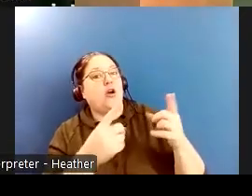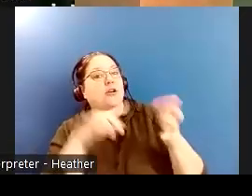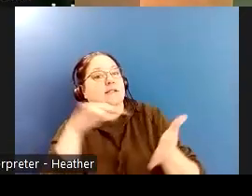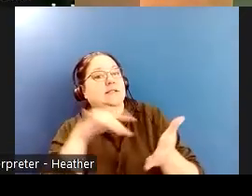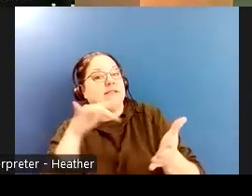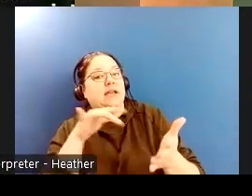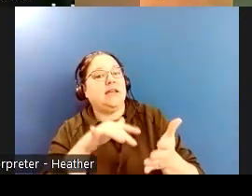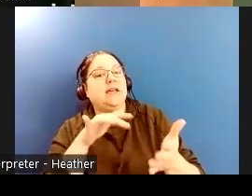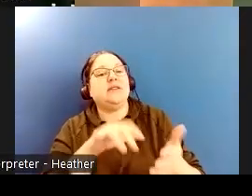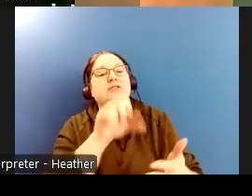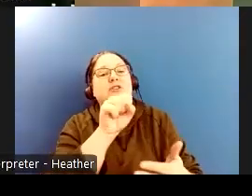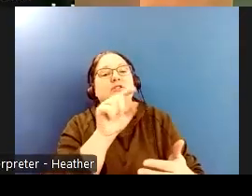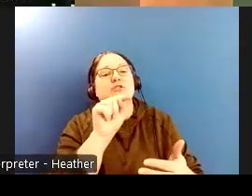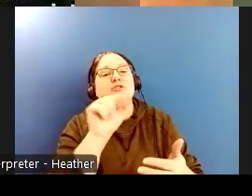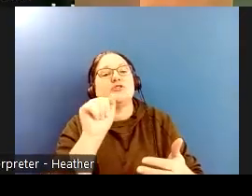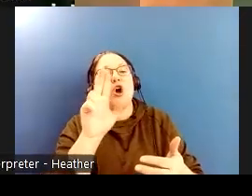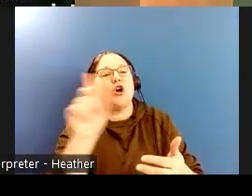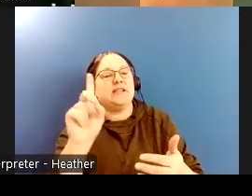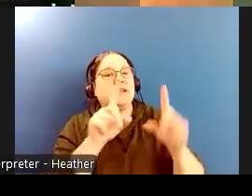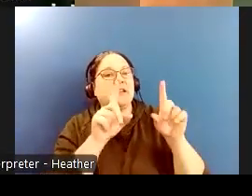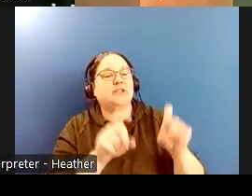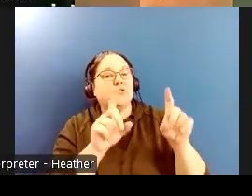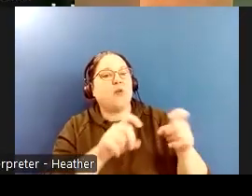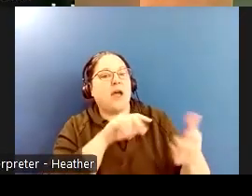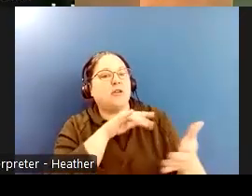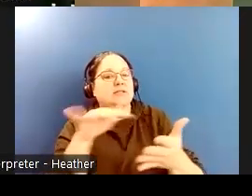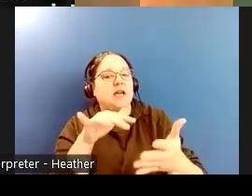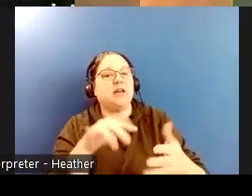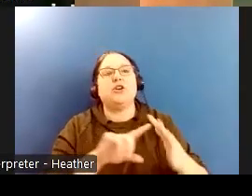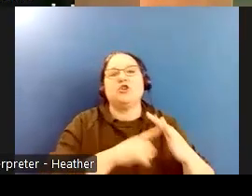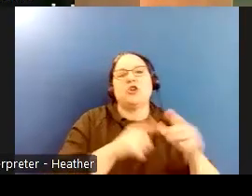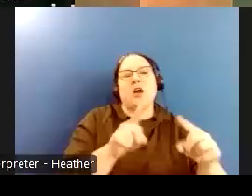right? where you you think about okay you start someone on anti-depressant you know 30 40% respond